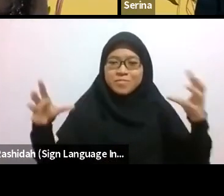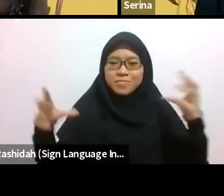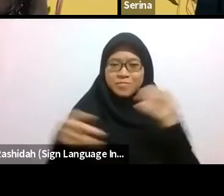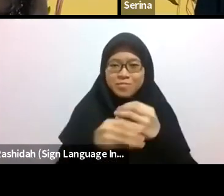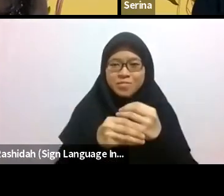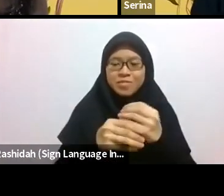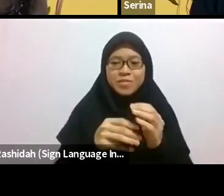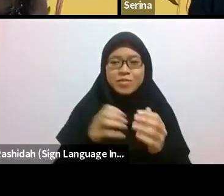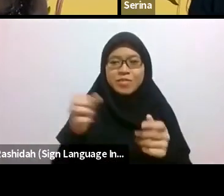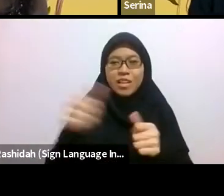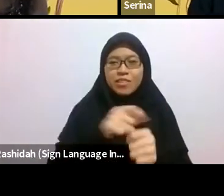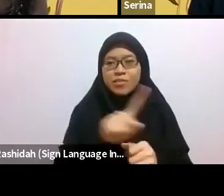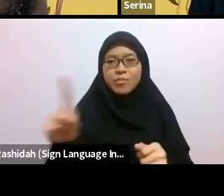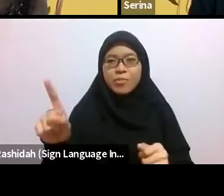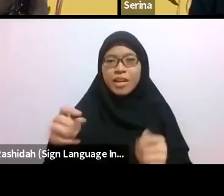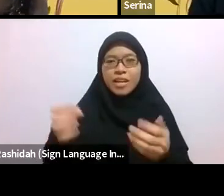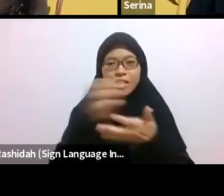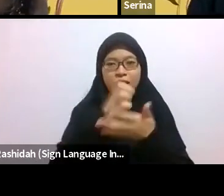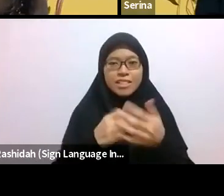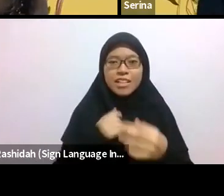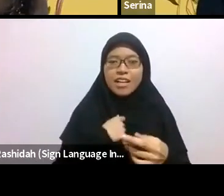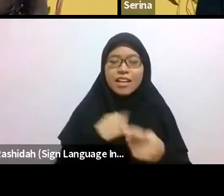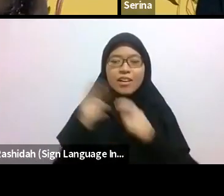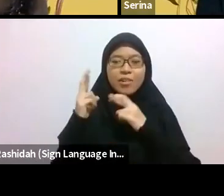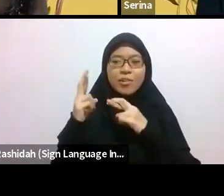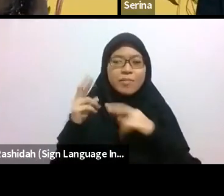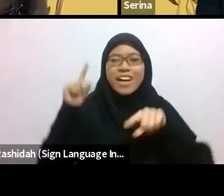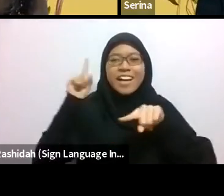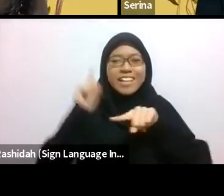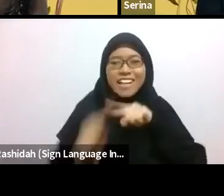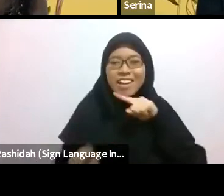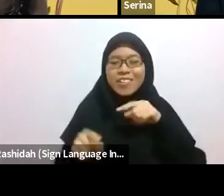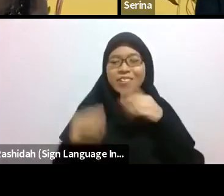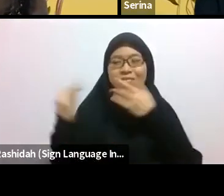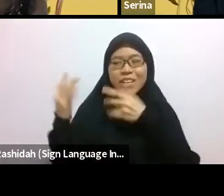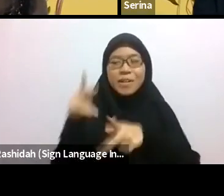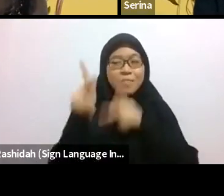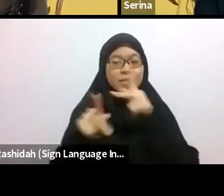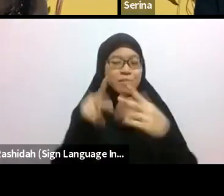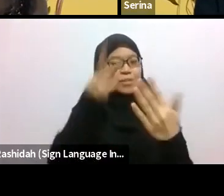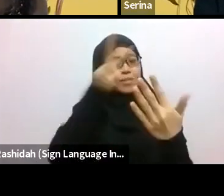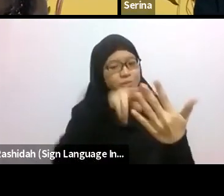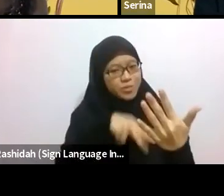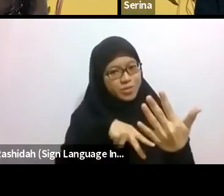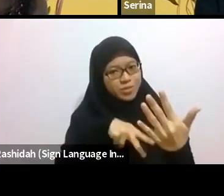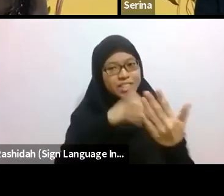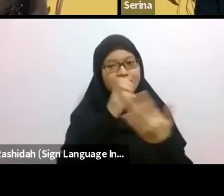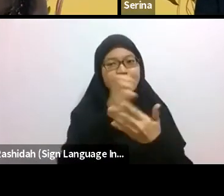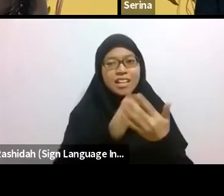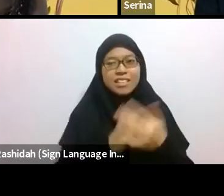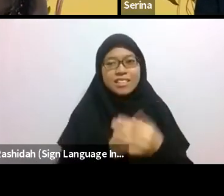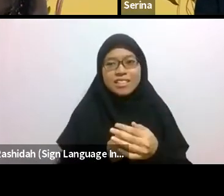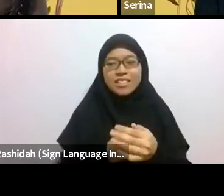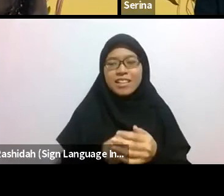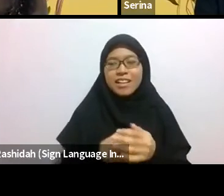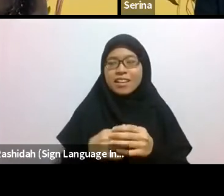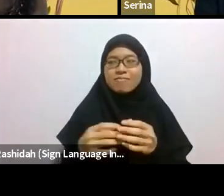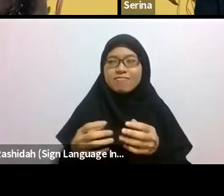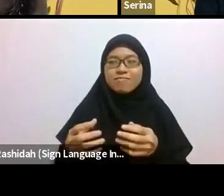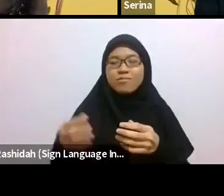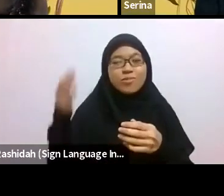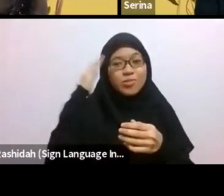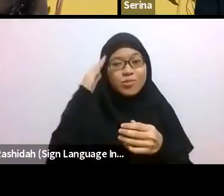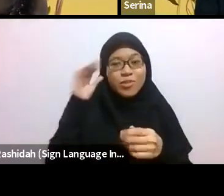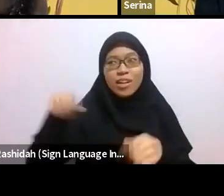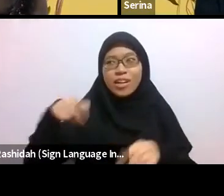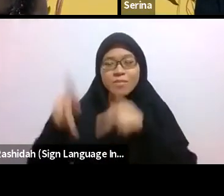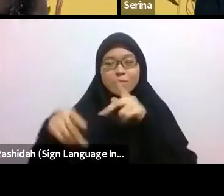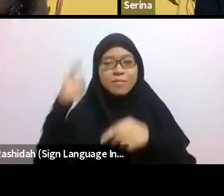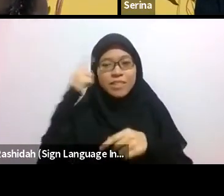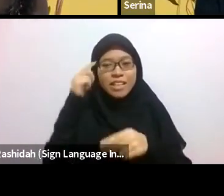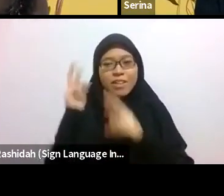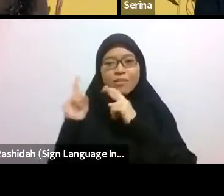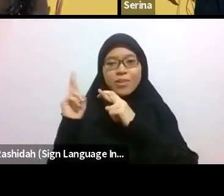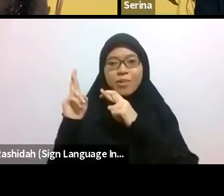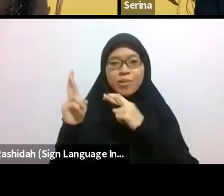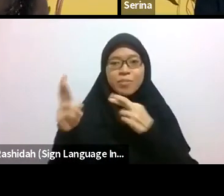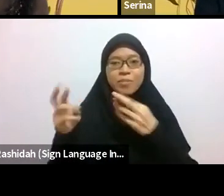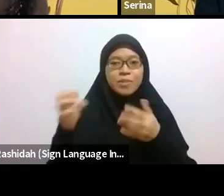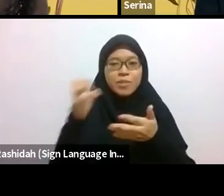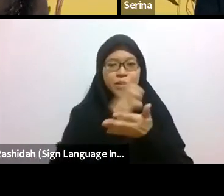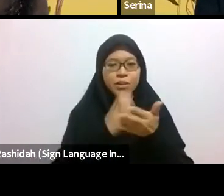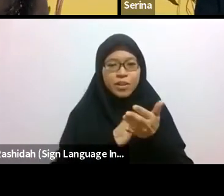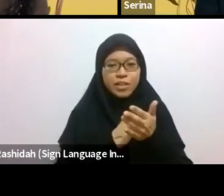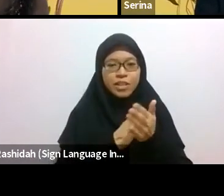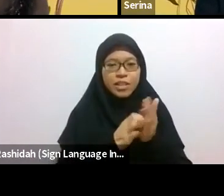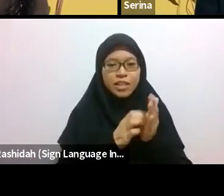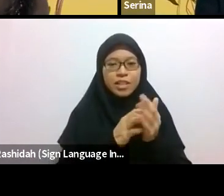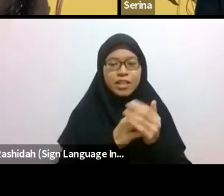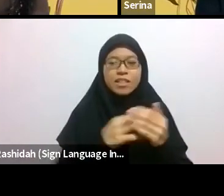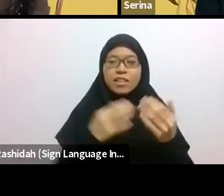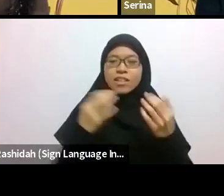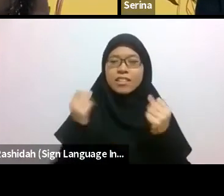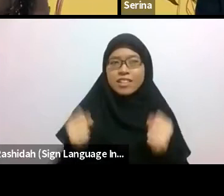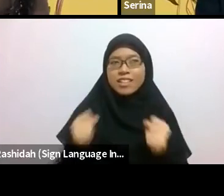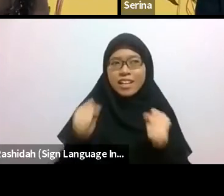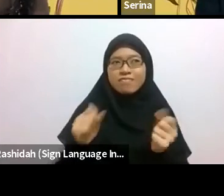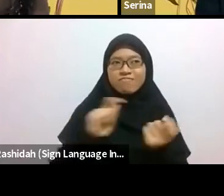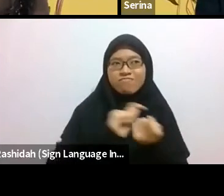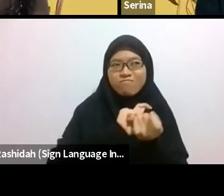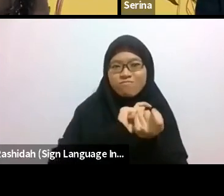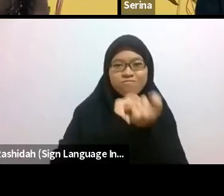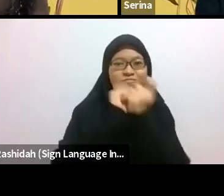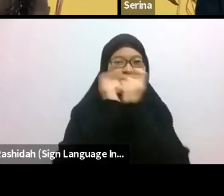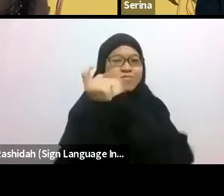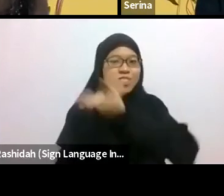I can’t wait for people to actually read the essays and find out what they think. Hopefully the essays might even transform some people and what they do.